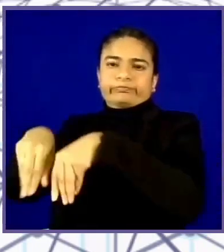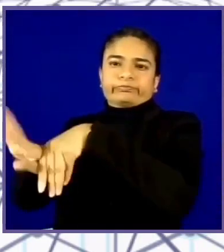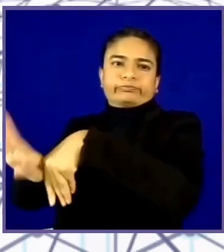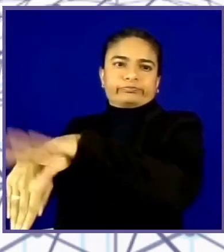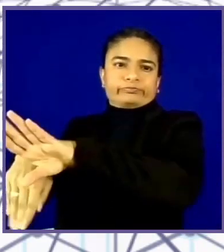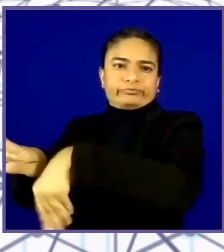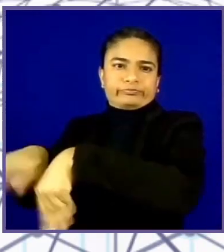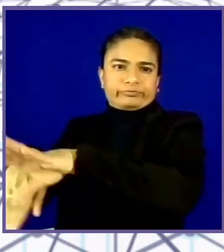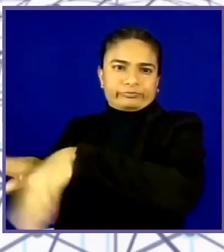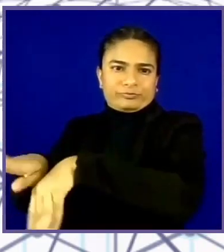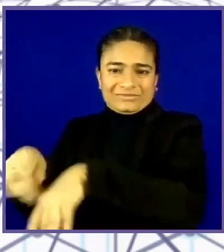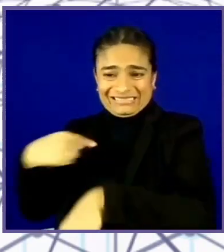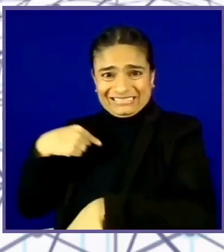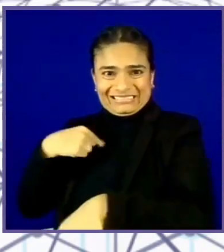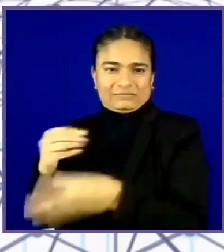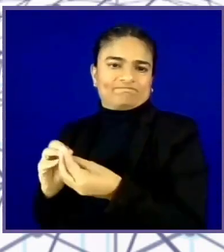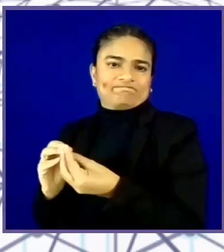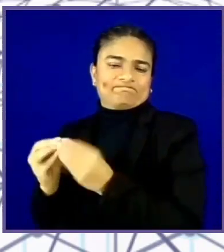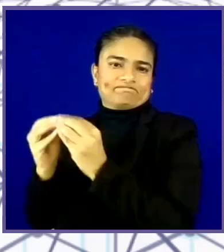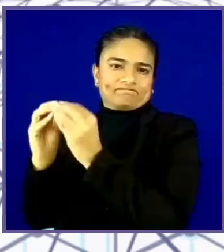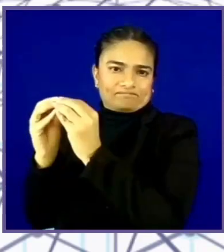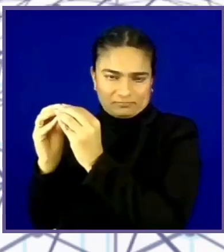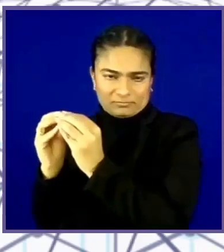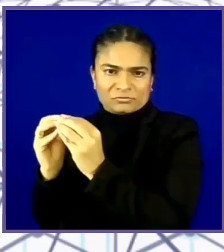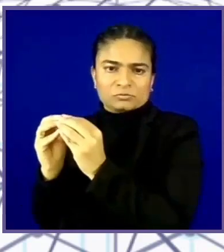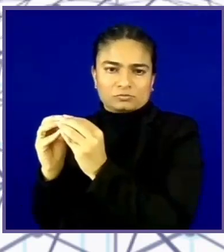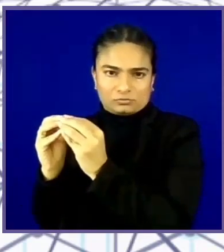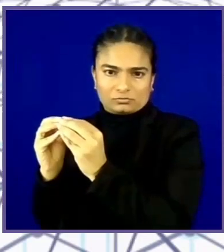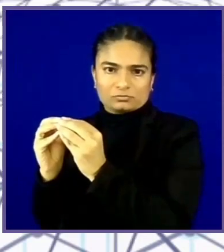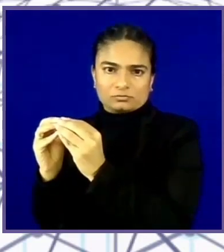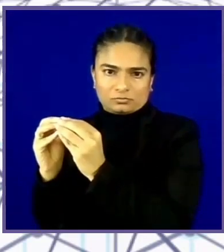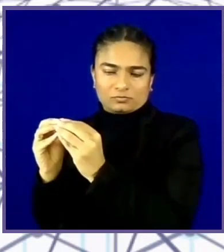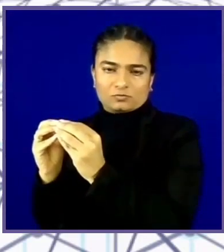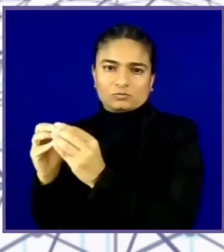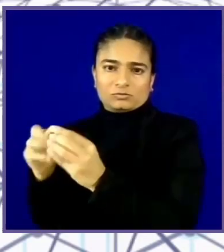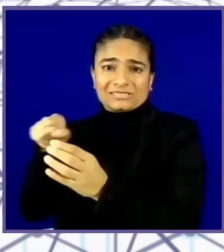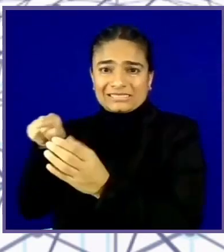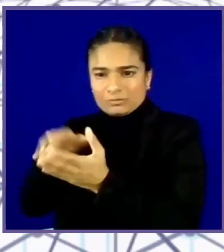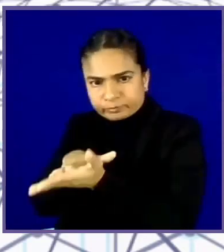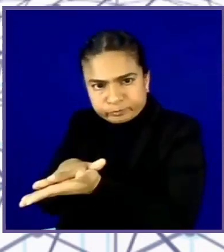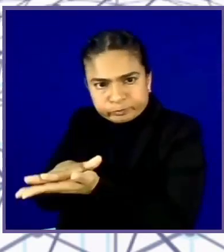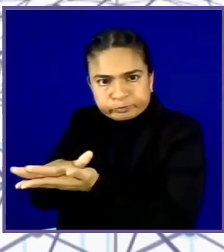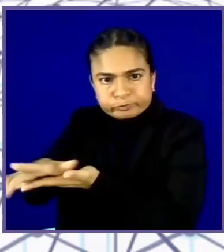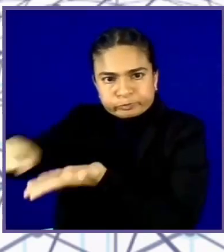with TPU flexible material. Similarly, another case is for the amputation of upper limb palm.